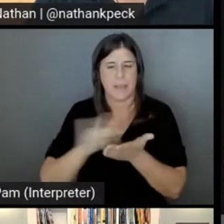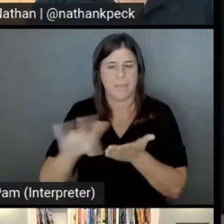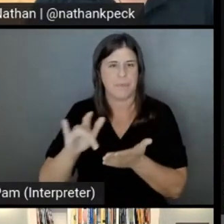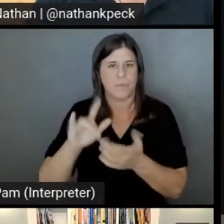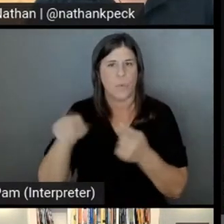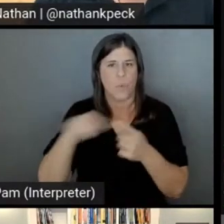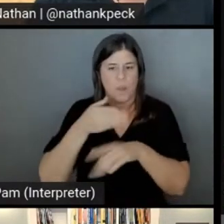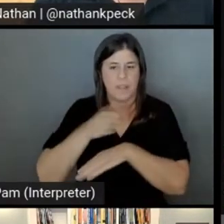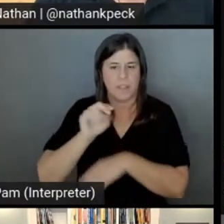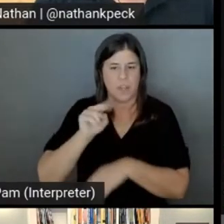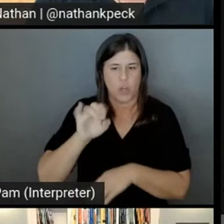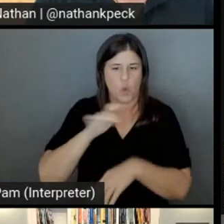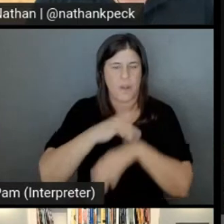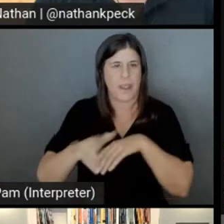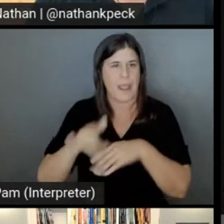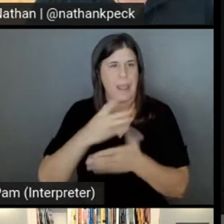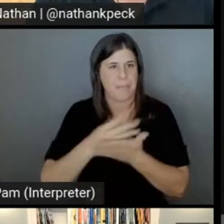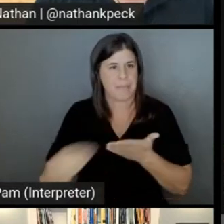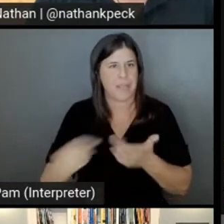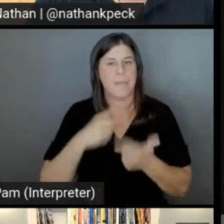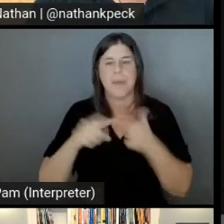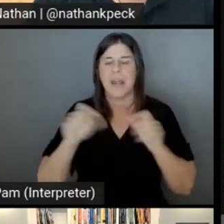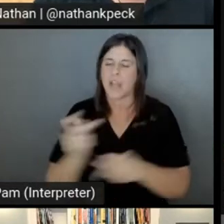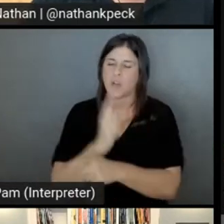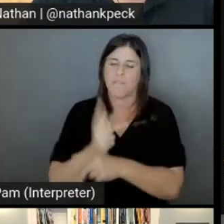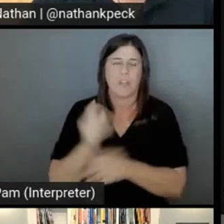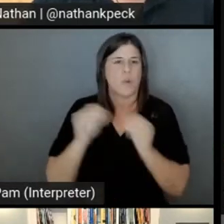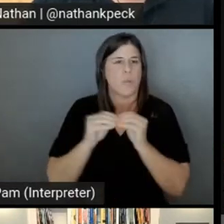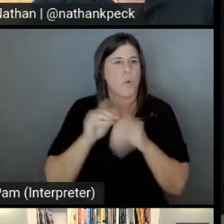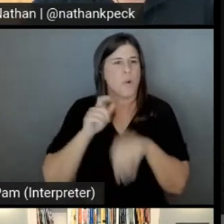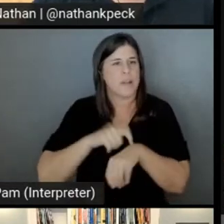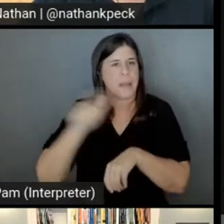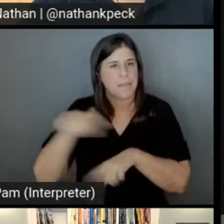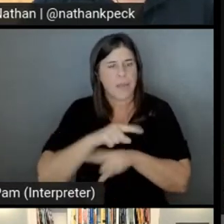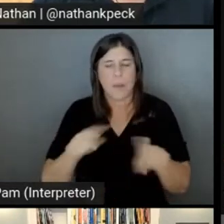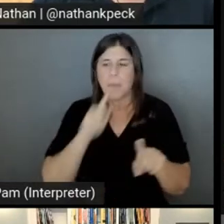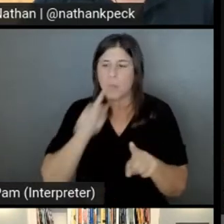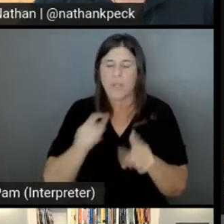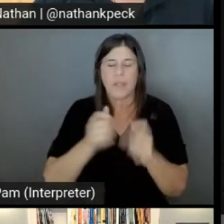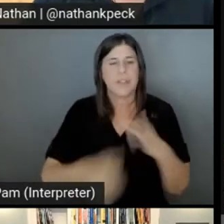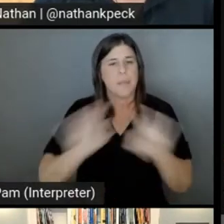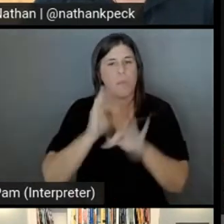But I could configure that to a longer amount of time. The main trade off here is, if more pods are coming into the cluster,